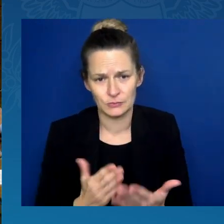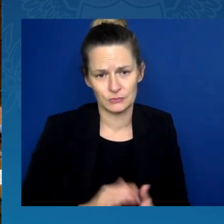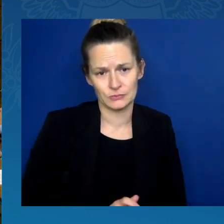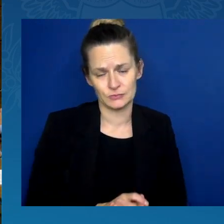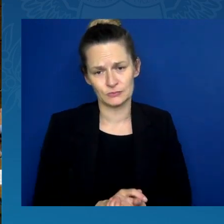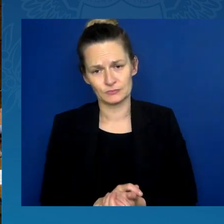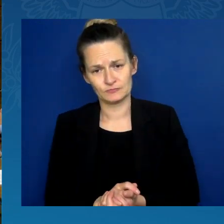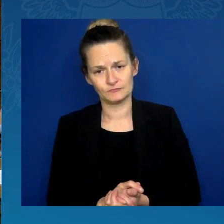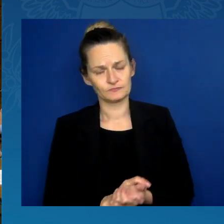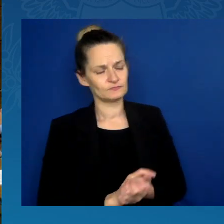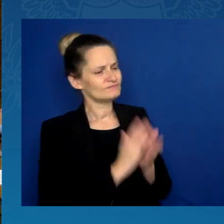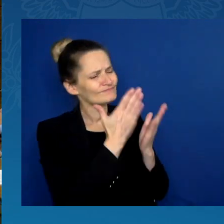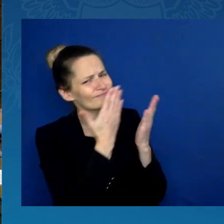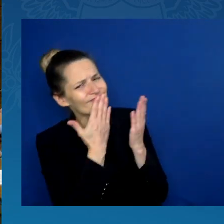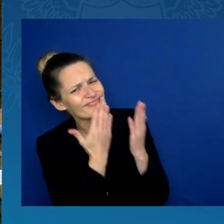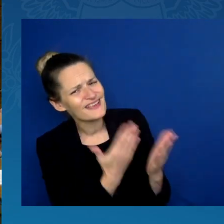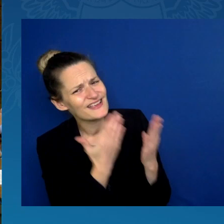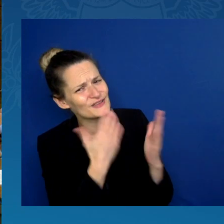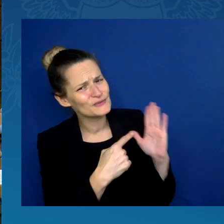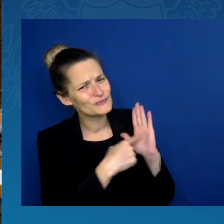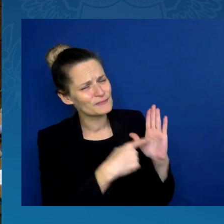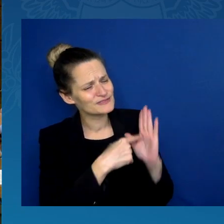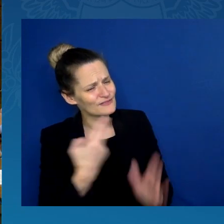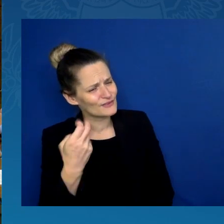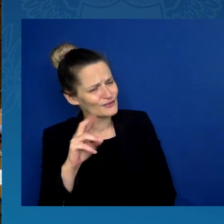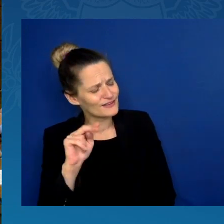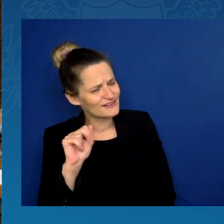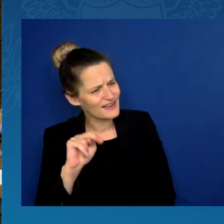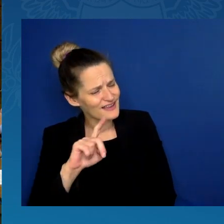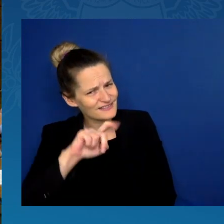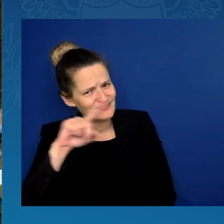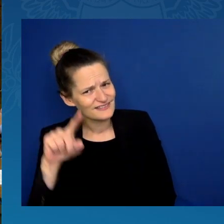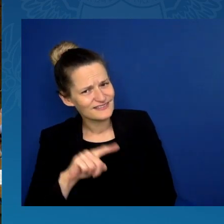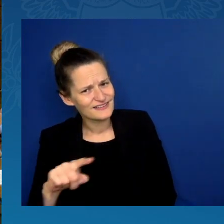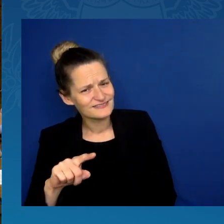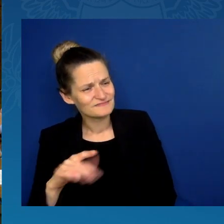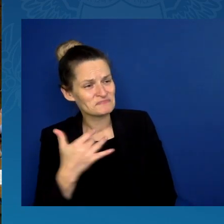And next, I believe we'll go to Representative -- sorry.